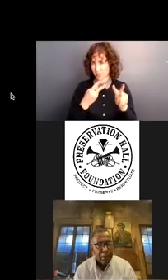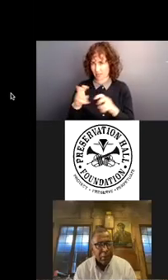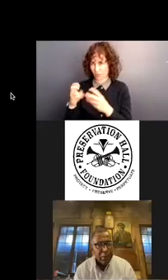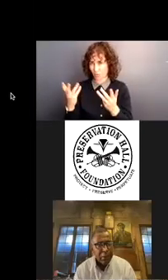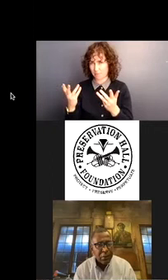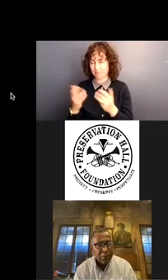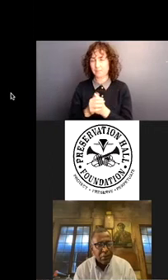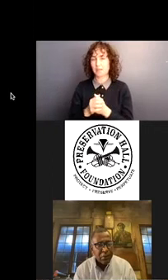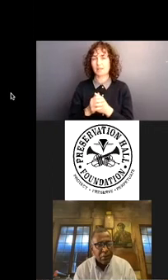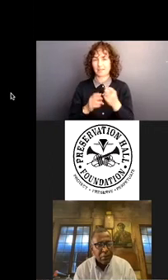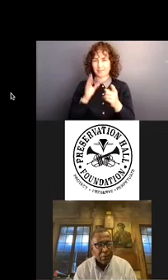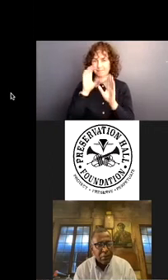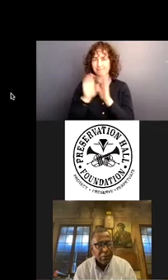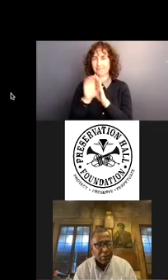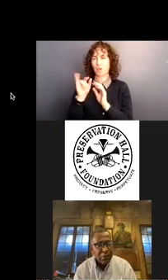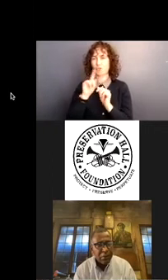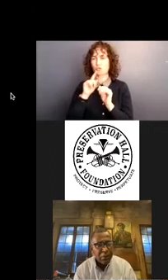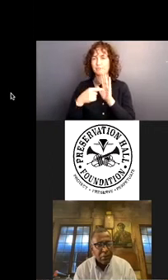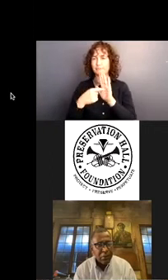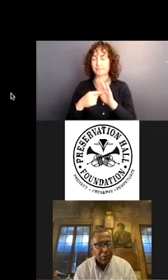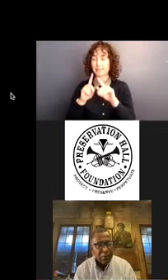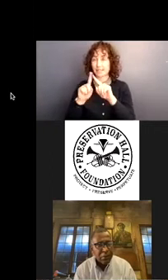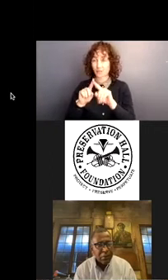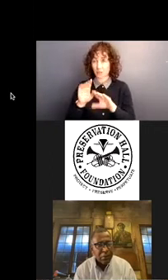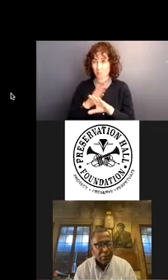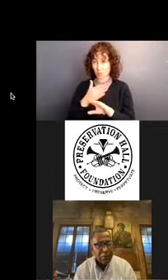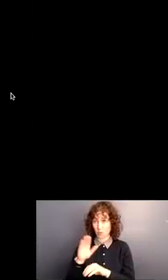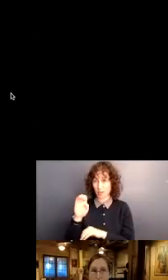This diagram also highlights the musical elements to consider when choosing